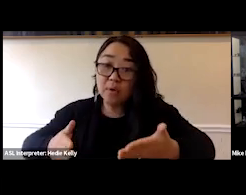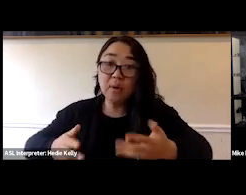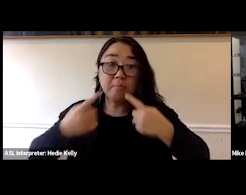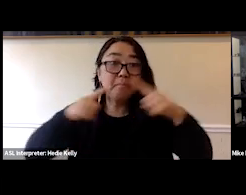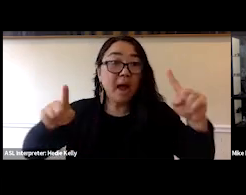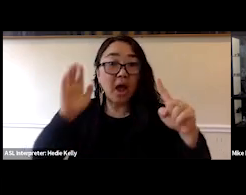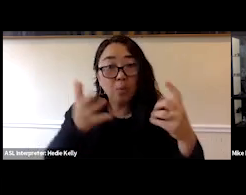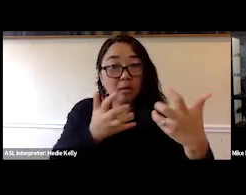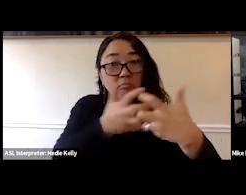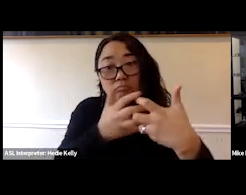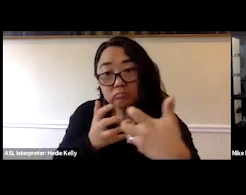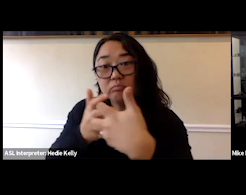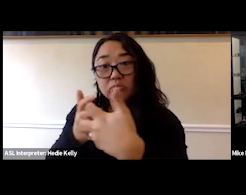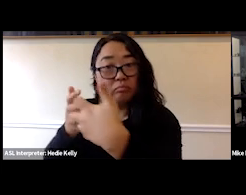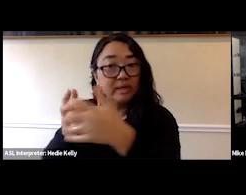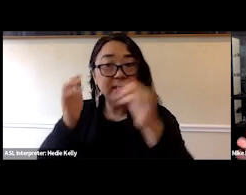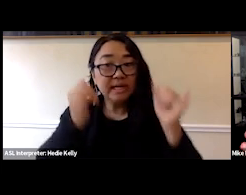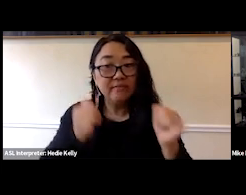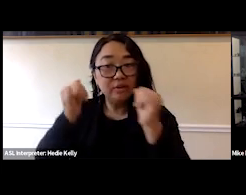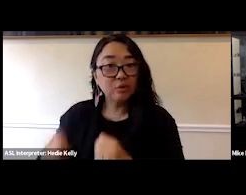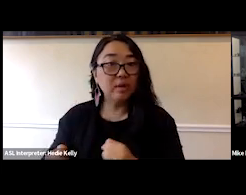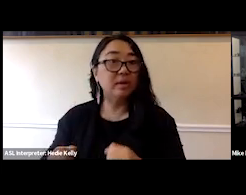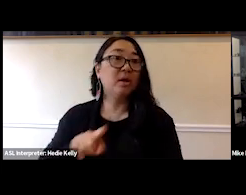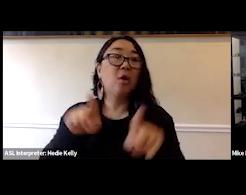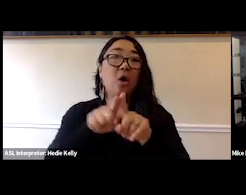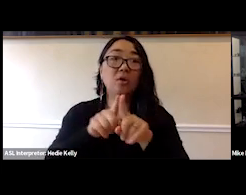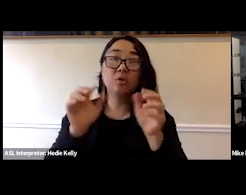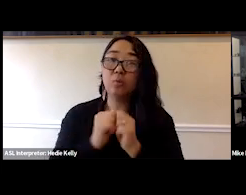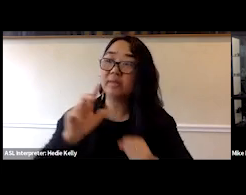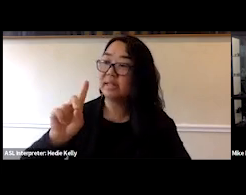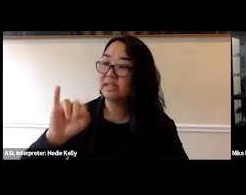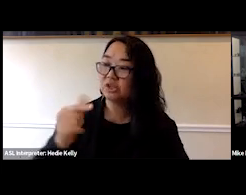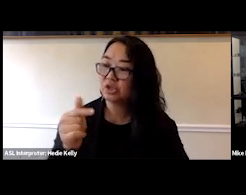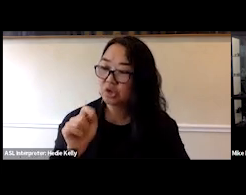accommodations, and digital accessibility, which is a way of making